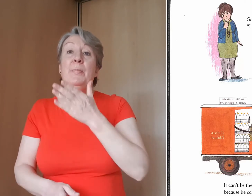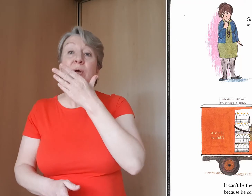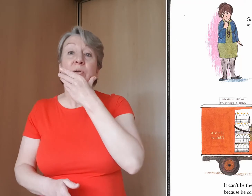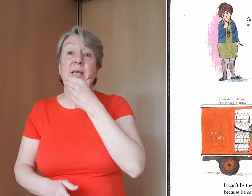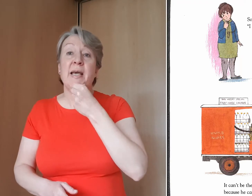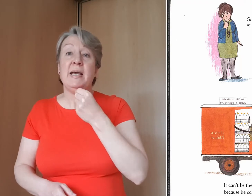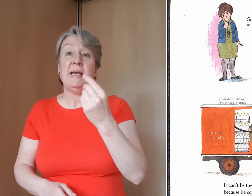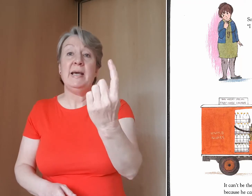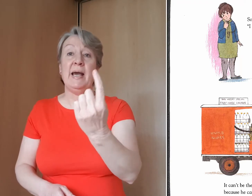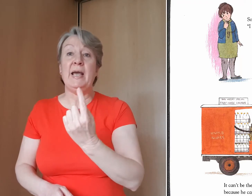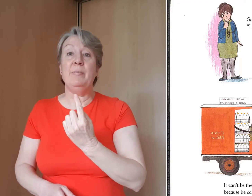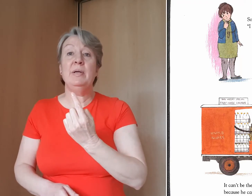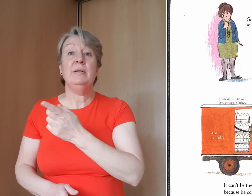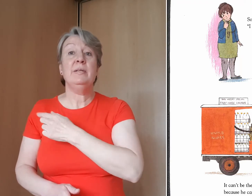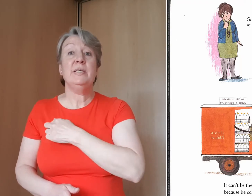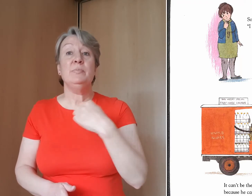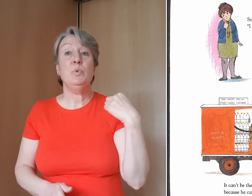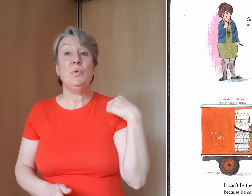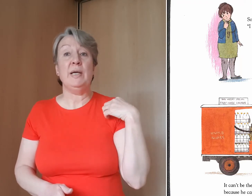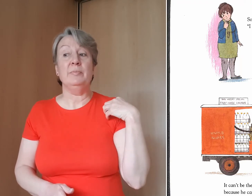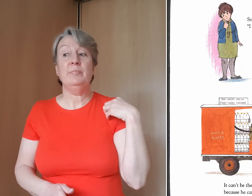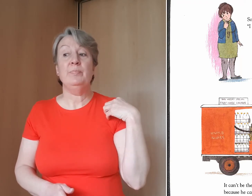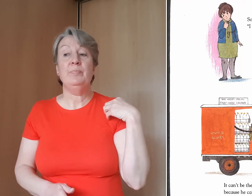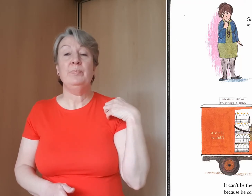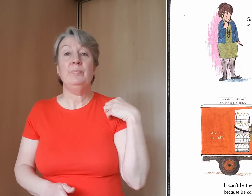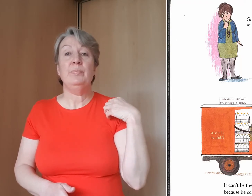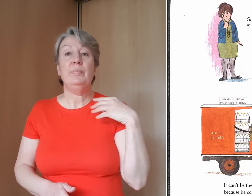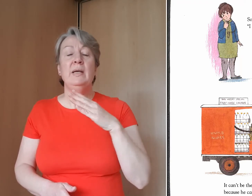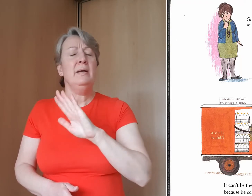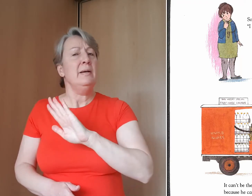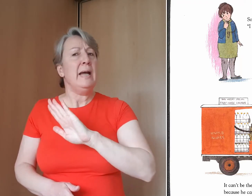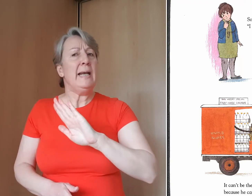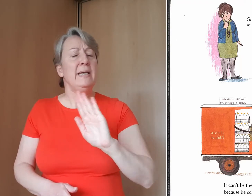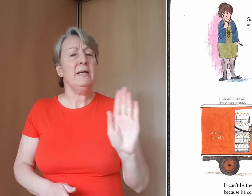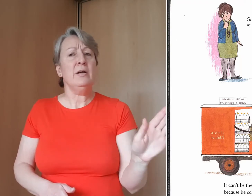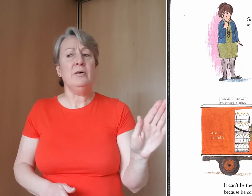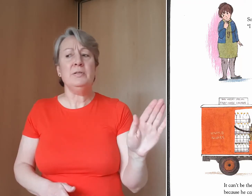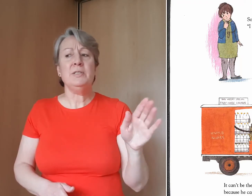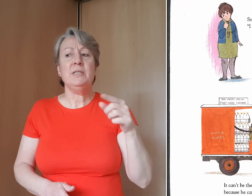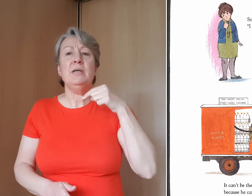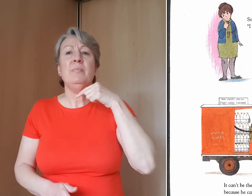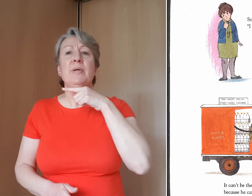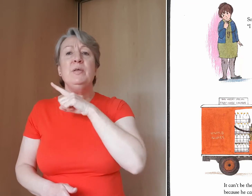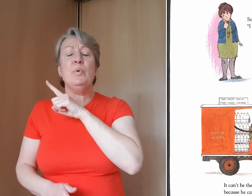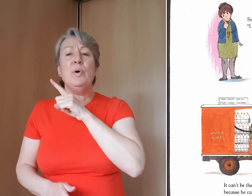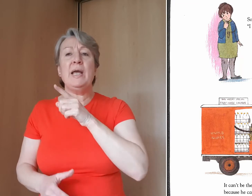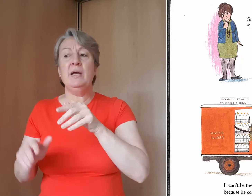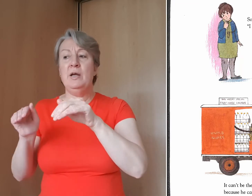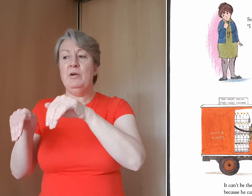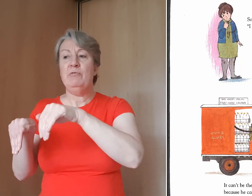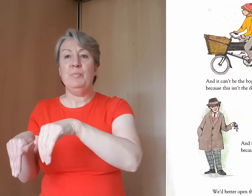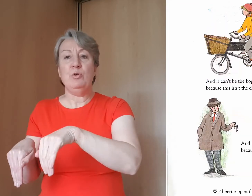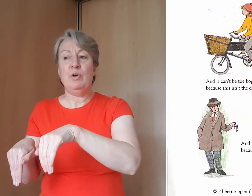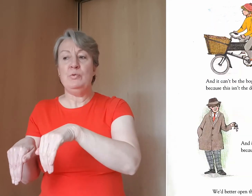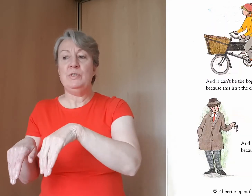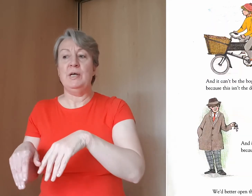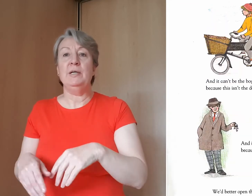because he came this morning and he can't be the boy from the grocer